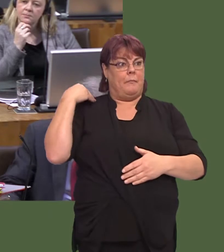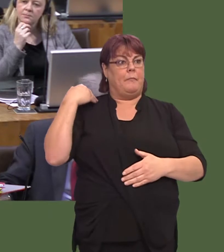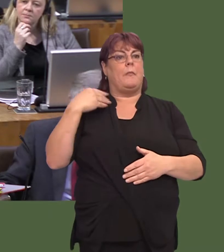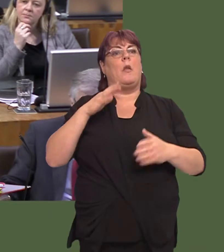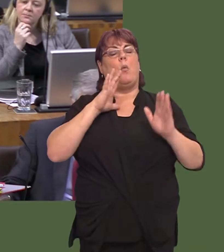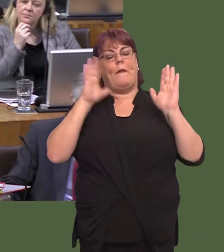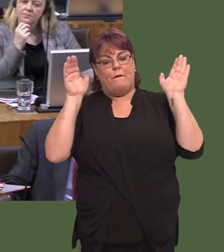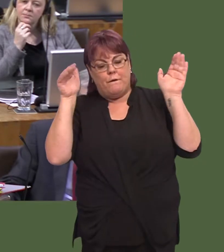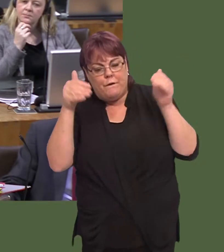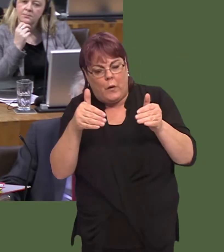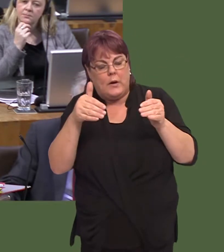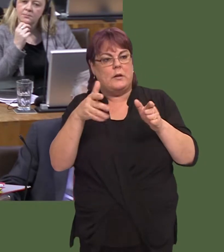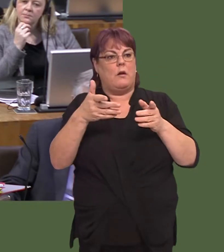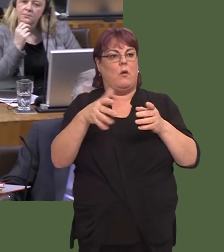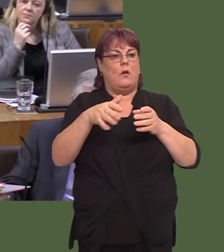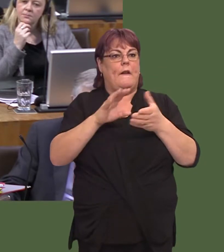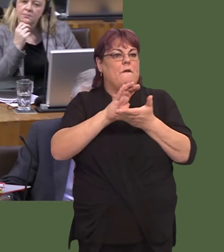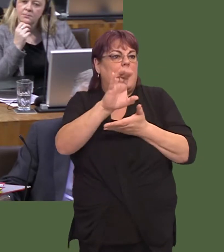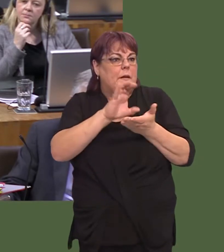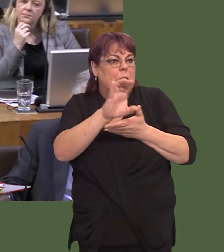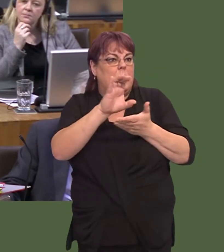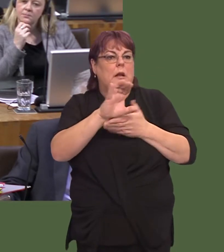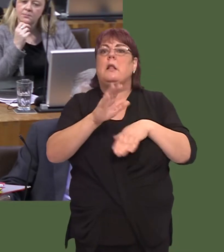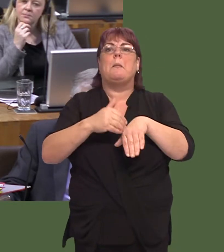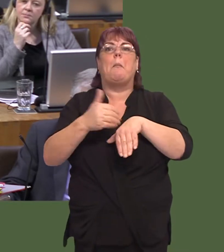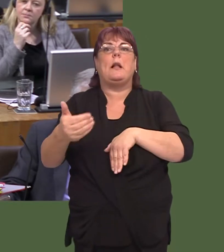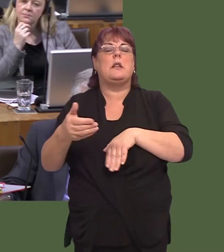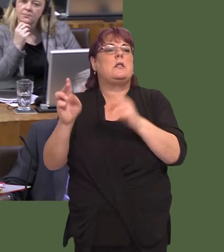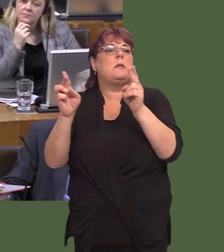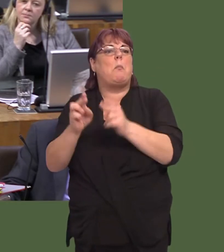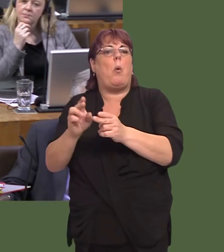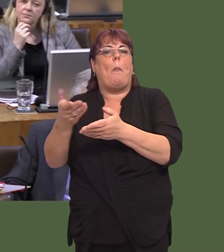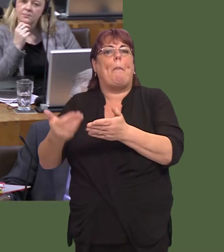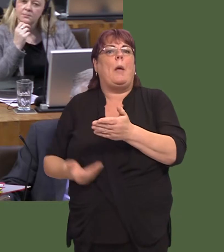They didnít care, really, about small businesses. I remember talking to employees of the WDA.